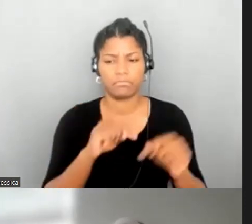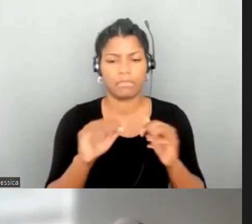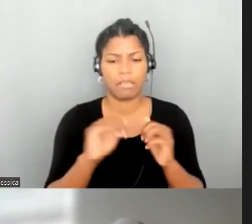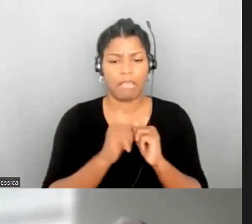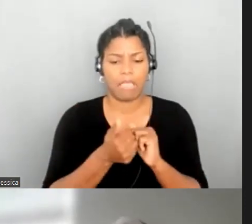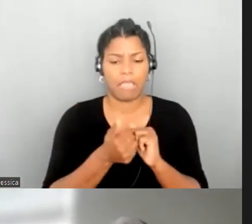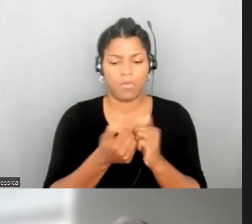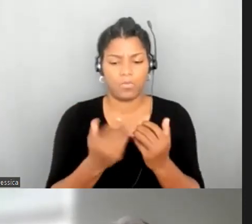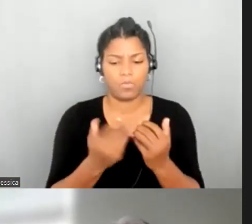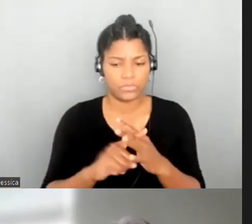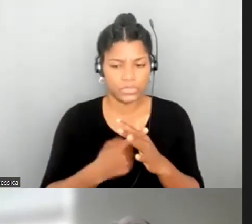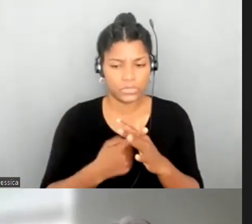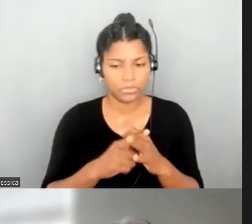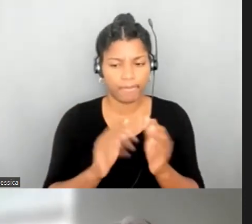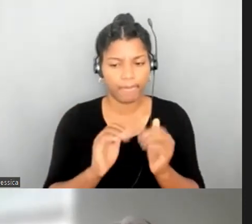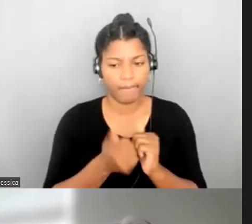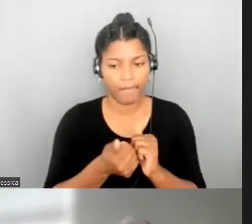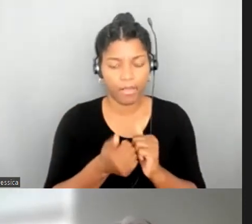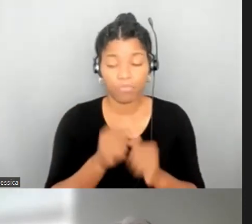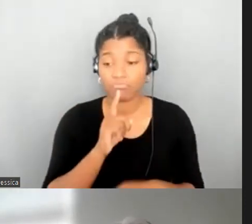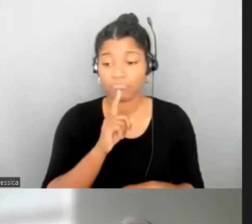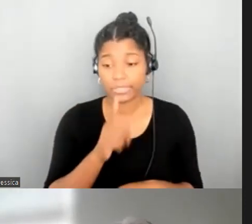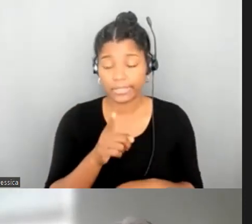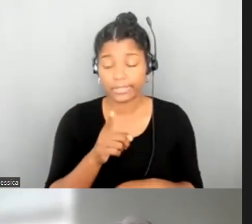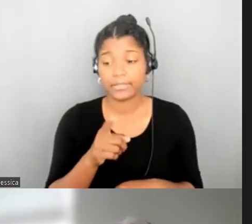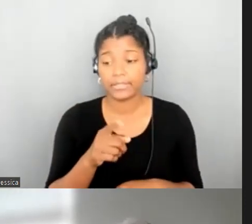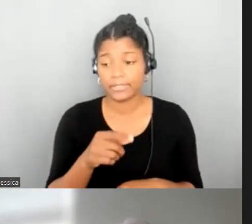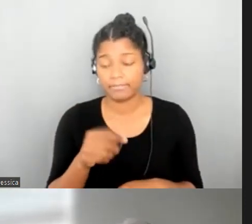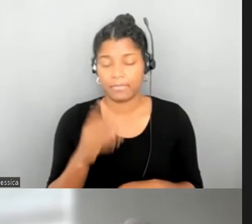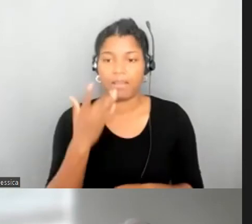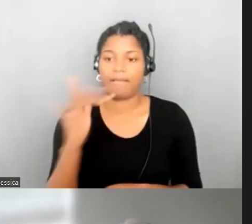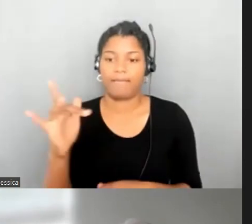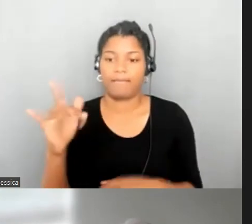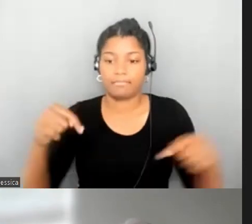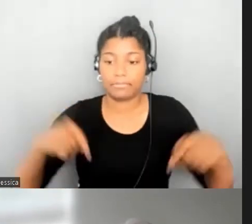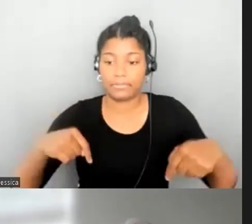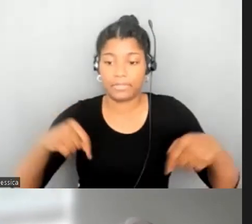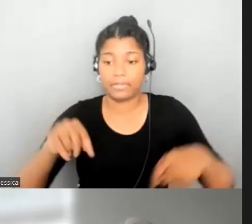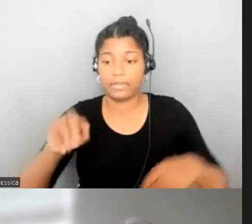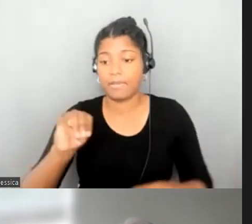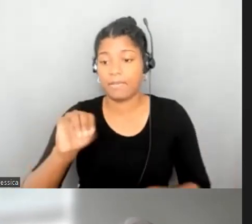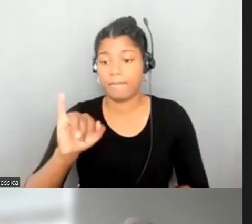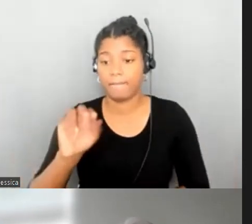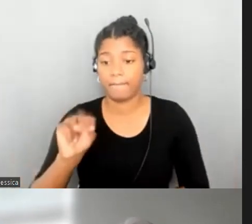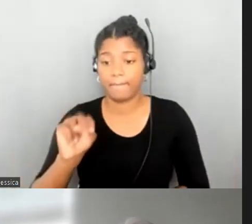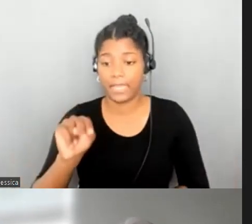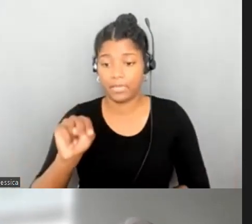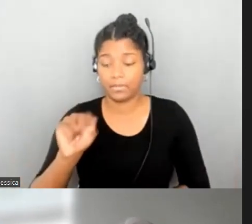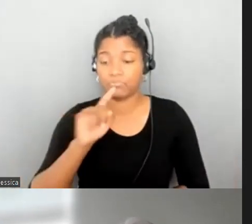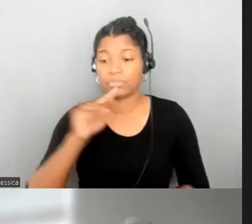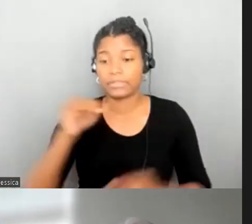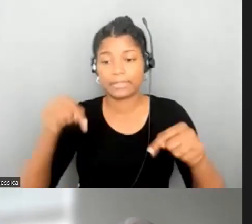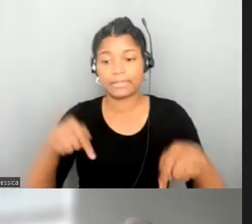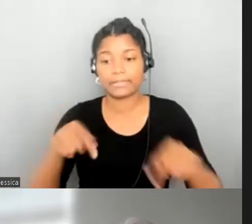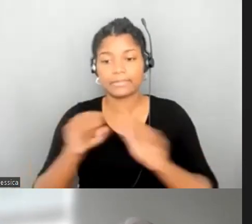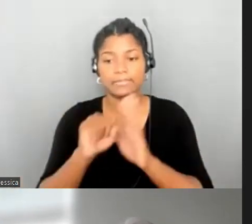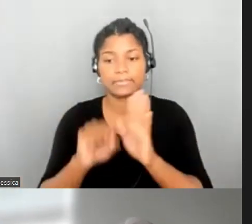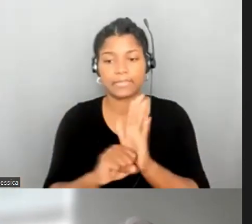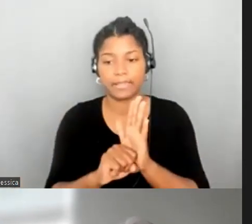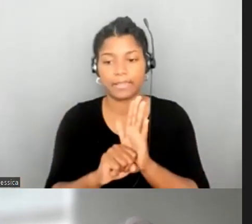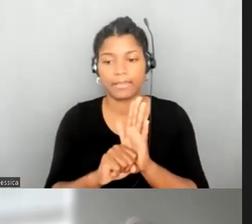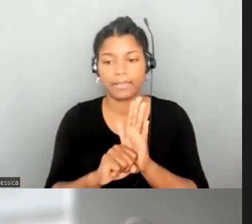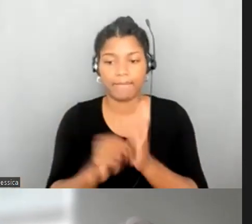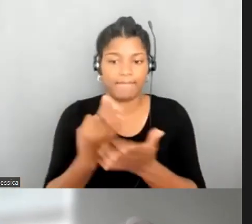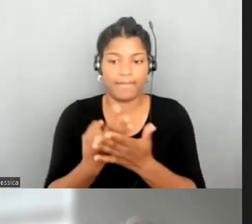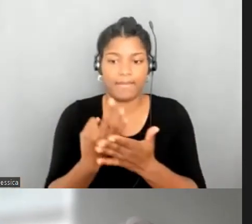I feel very fortunate to be in Minnesota where the state—funding is always an issue.